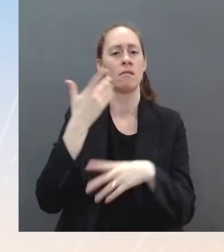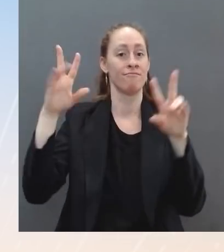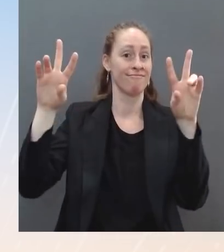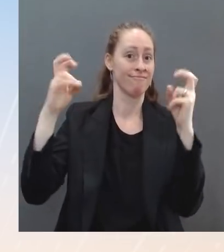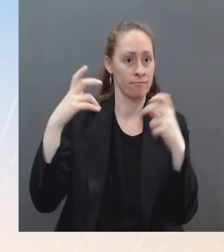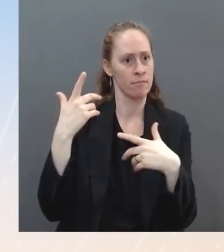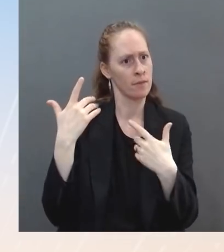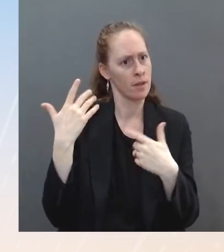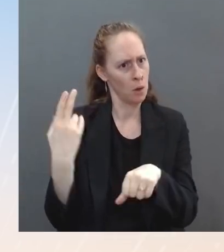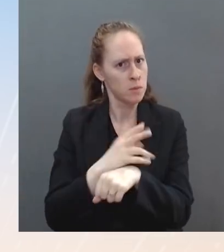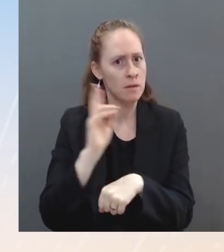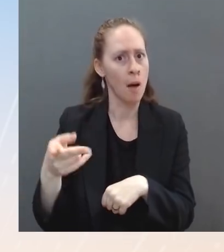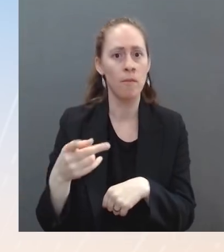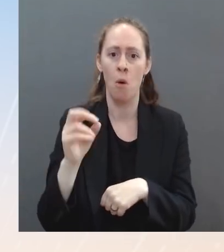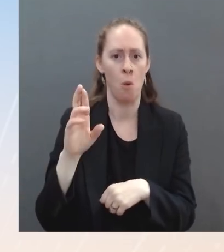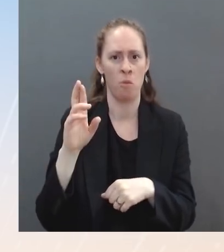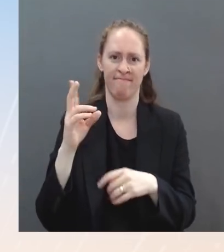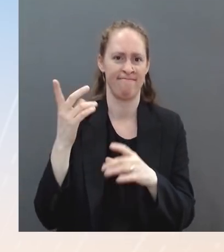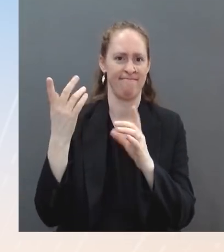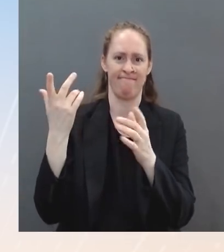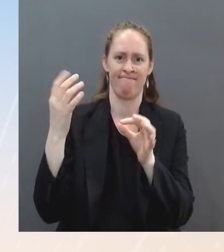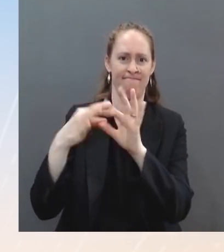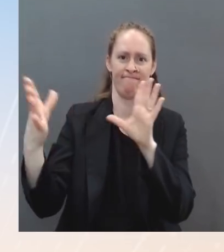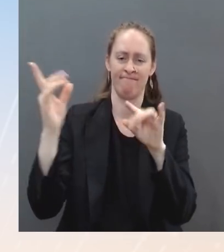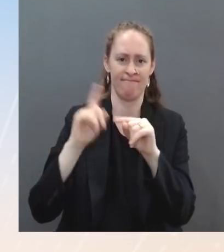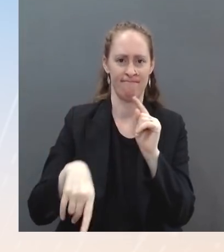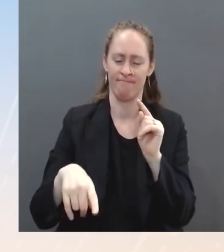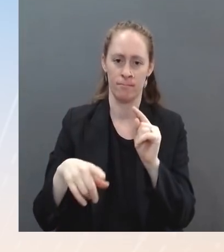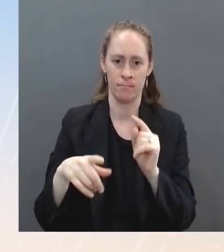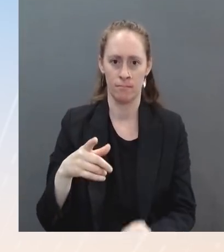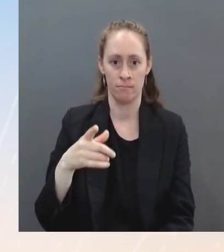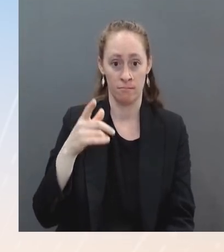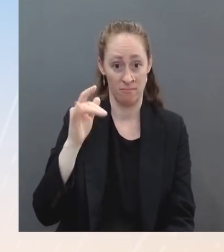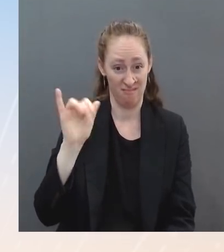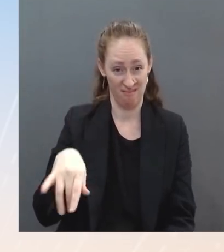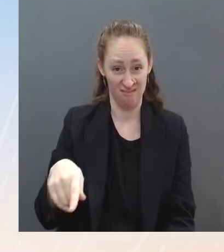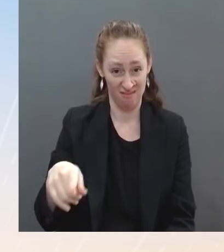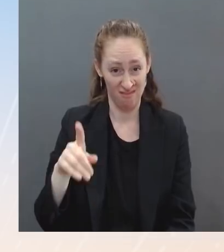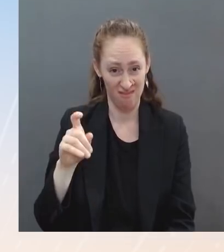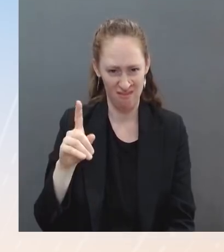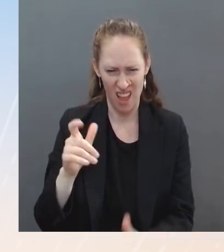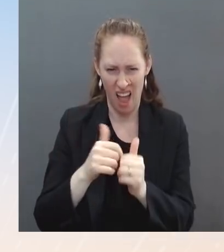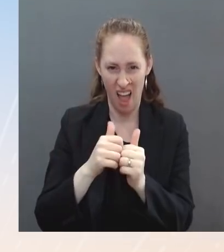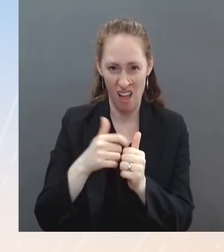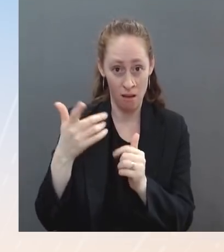Or how would that work? Mr. Deese: Sure. The Press: And how is that -- if not legal,